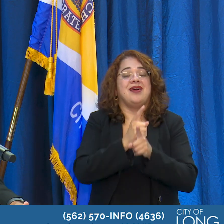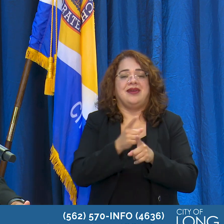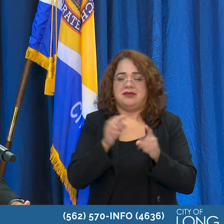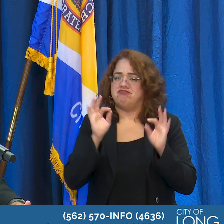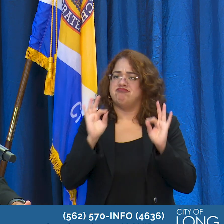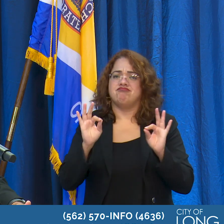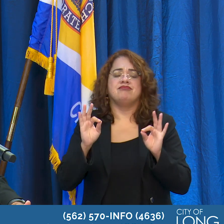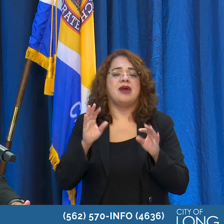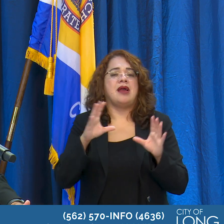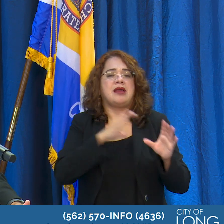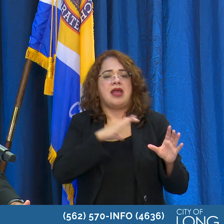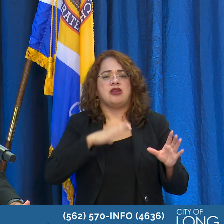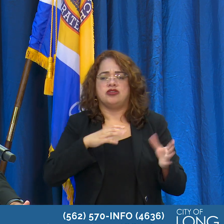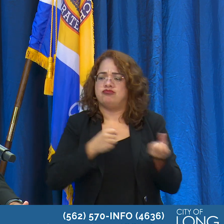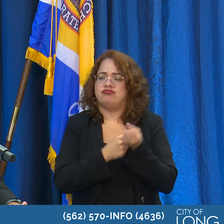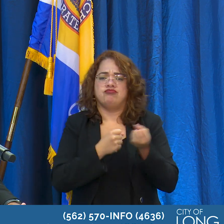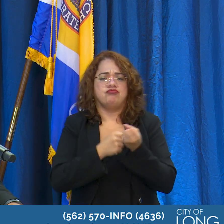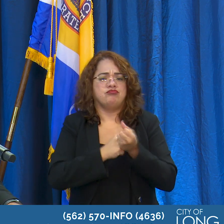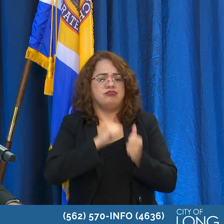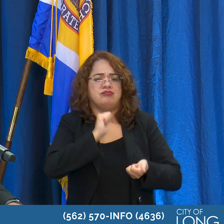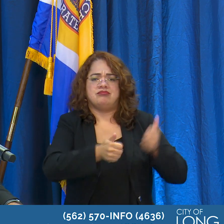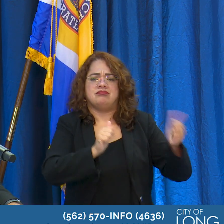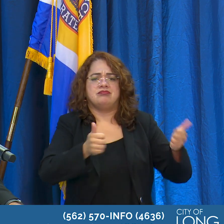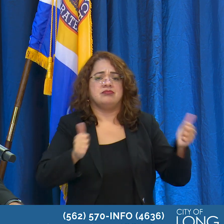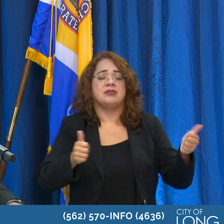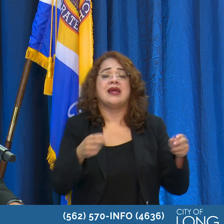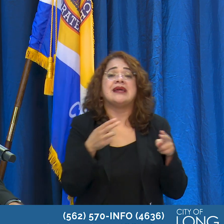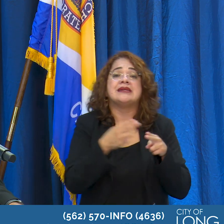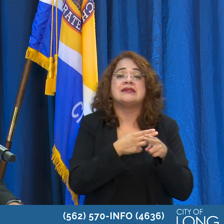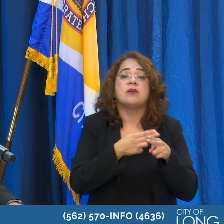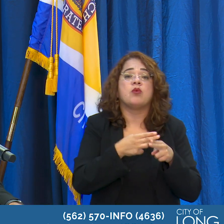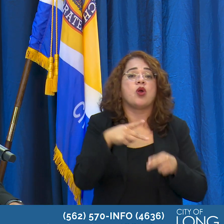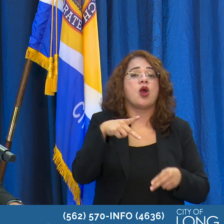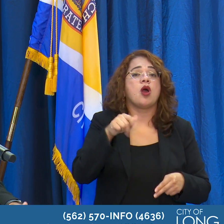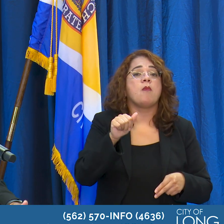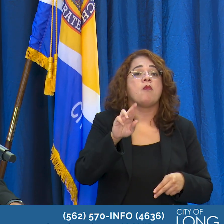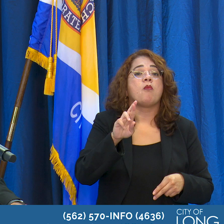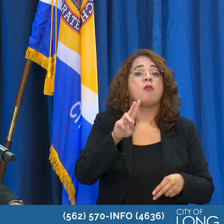supportive of. We have over 100 temporary parklets all across the city.